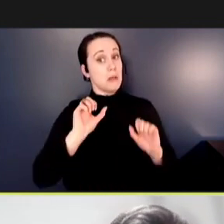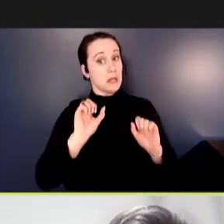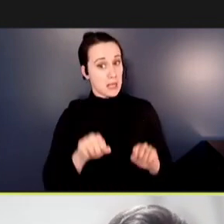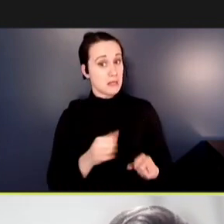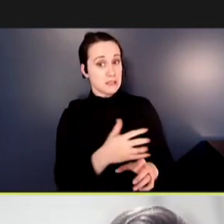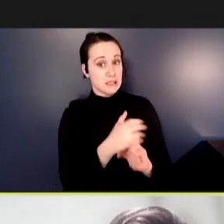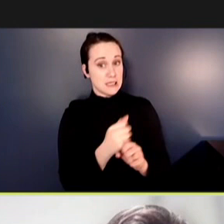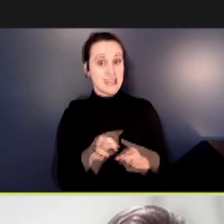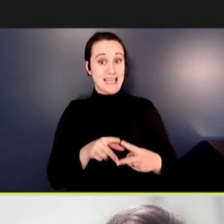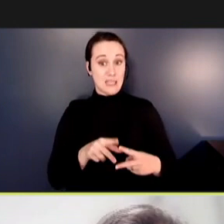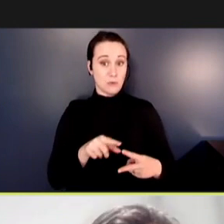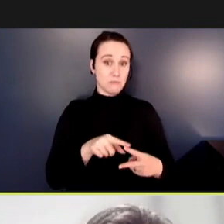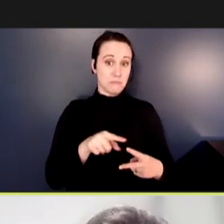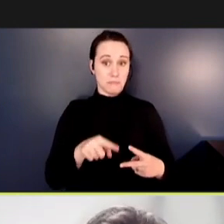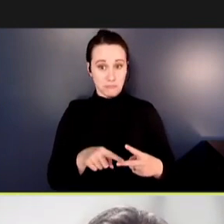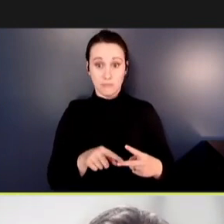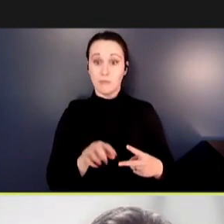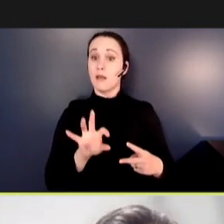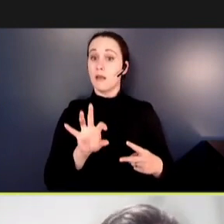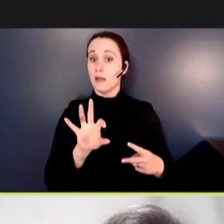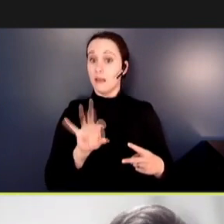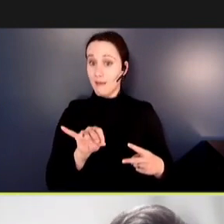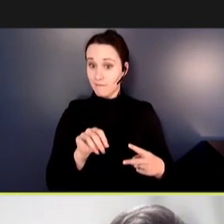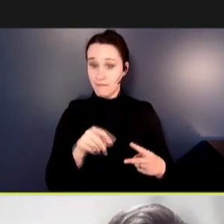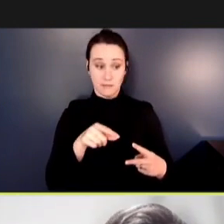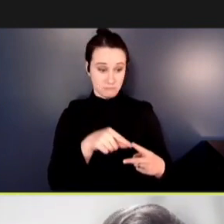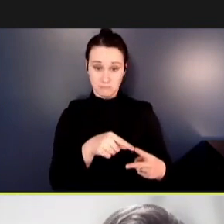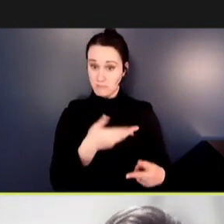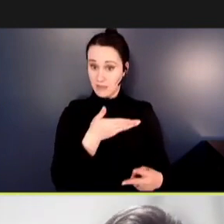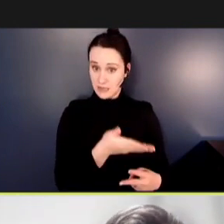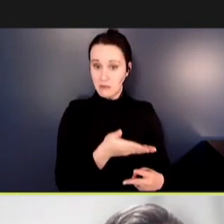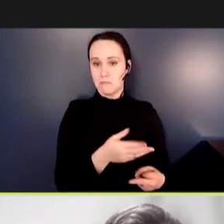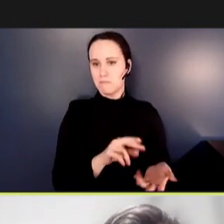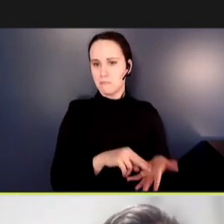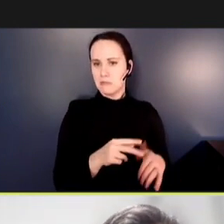and if that was the case, it was offered. There could be a, you know, standard order sets. There